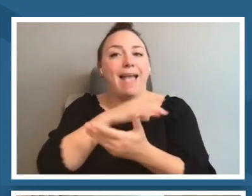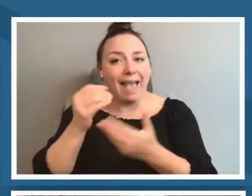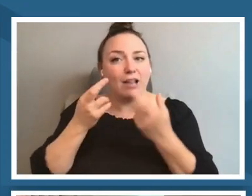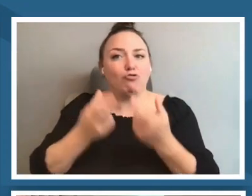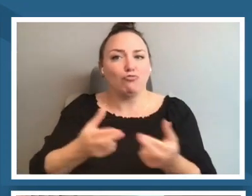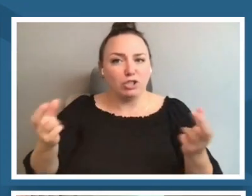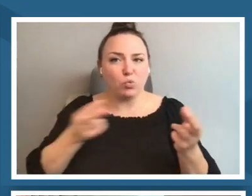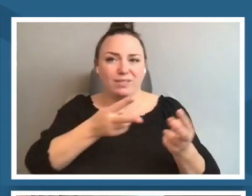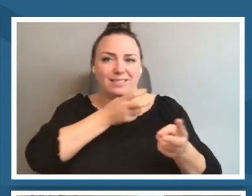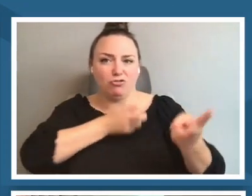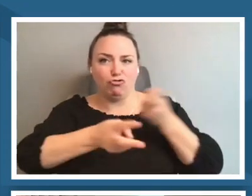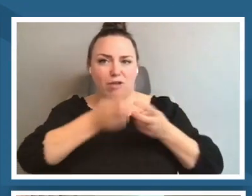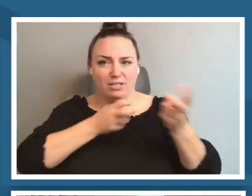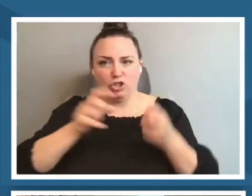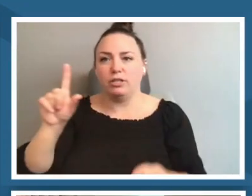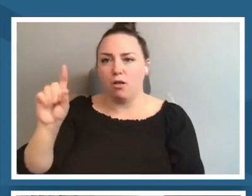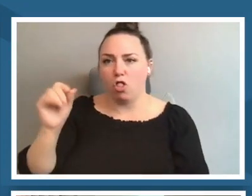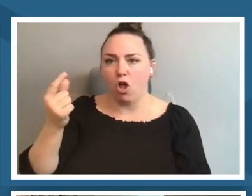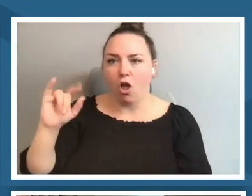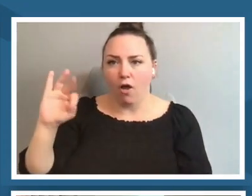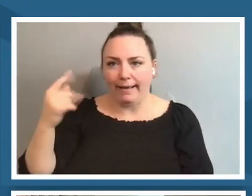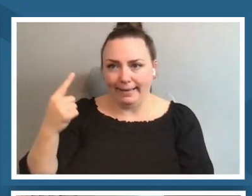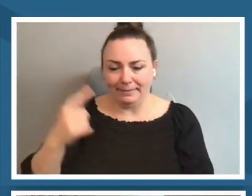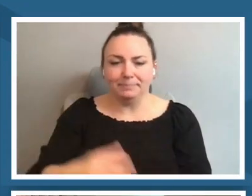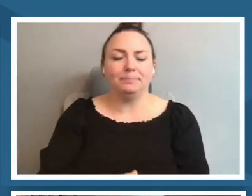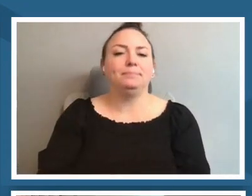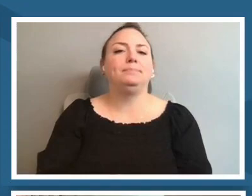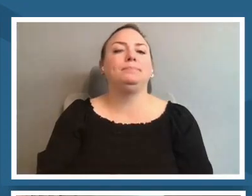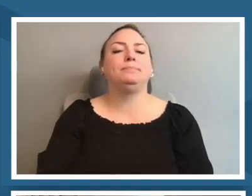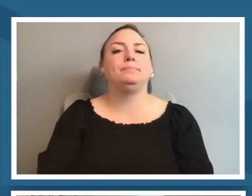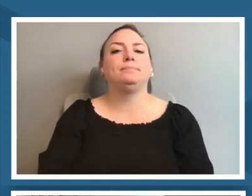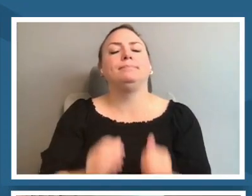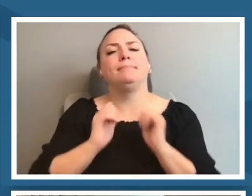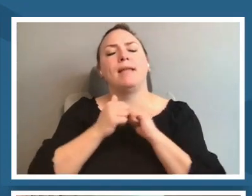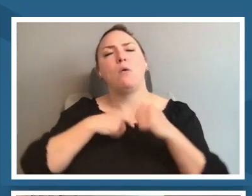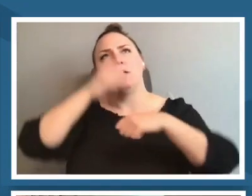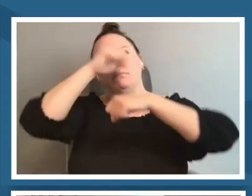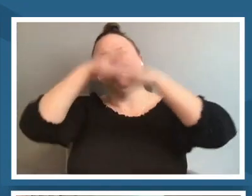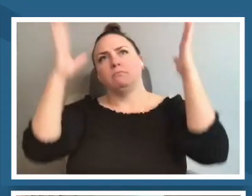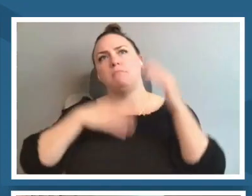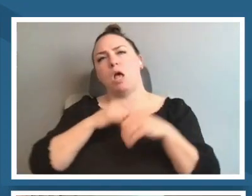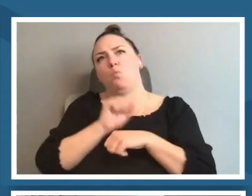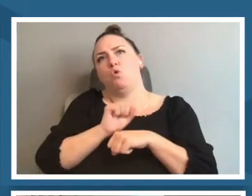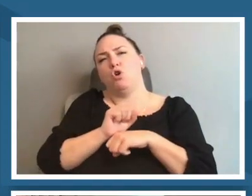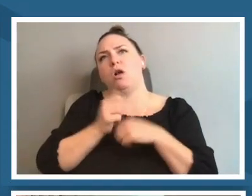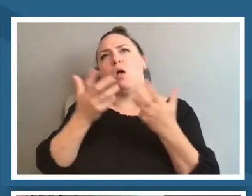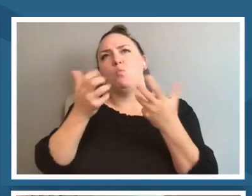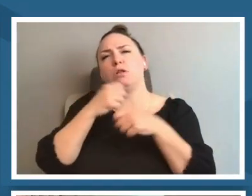um some other way of thinking about my work is thinking about trying to make